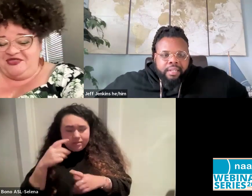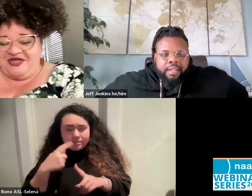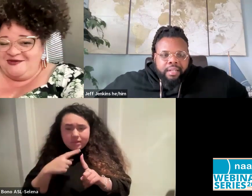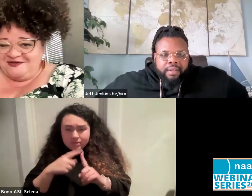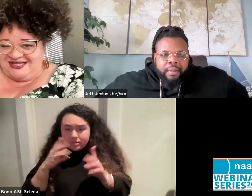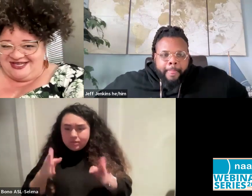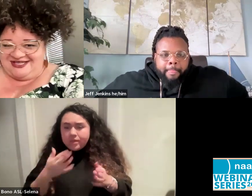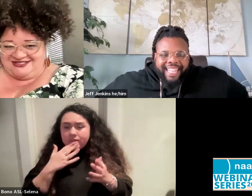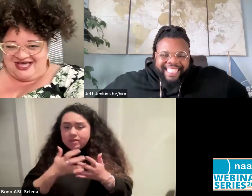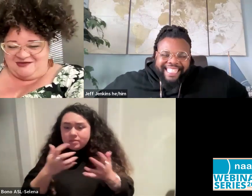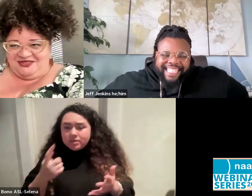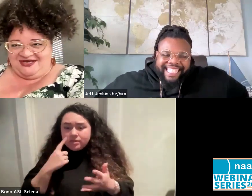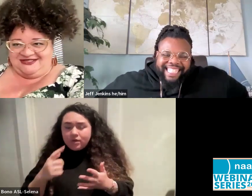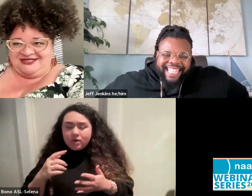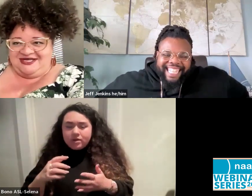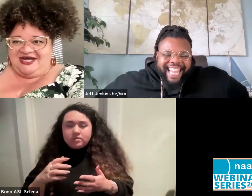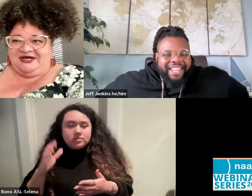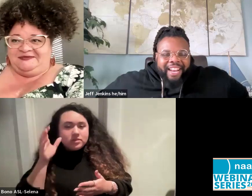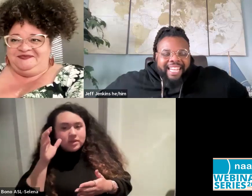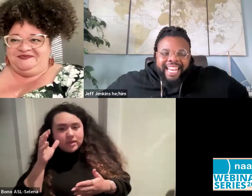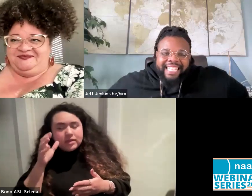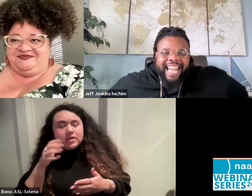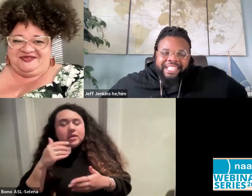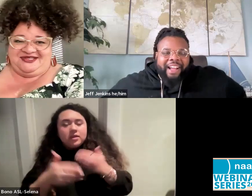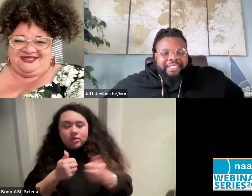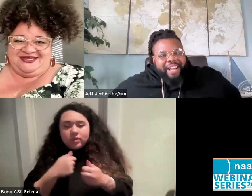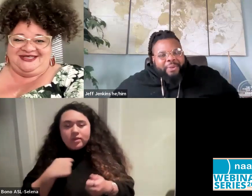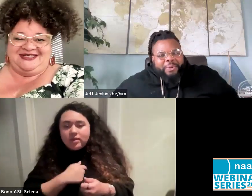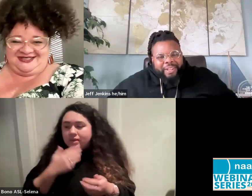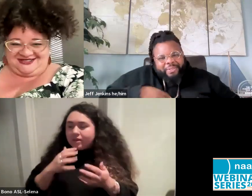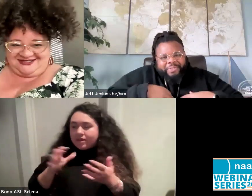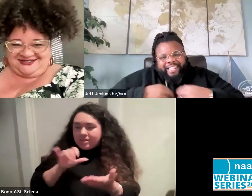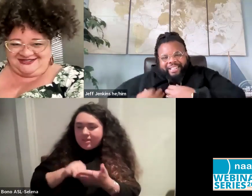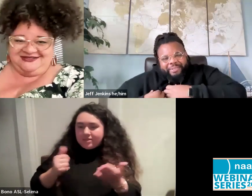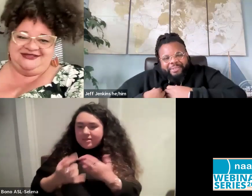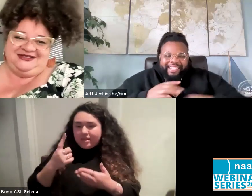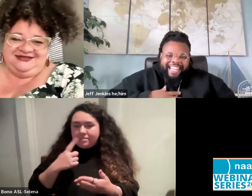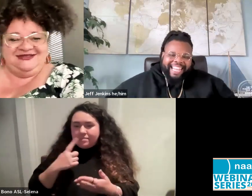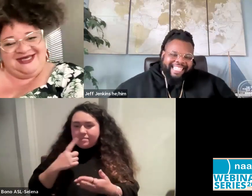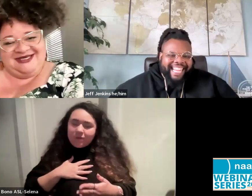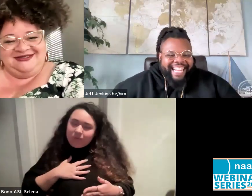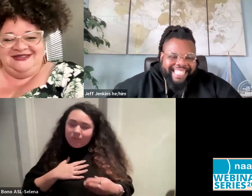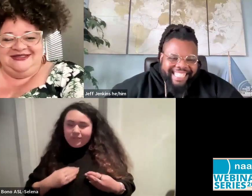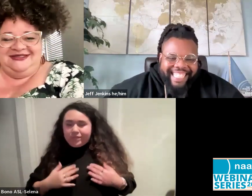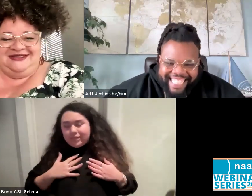So thank you for leaning into that with us. Thank you. I did it today, too. I was like, Ooh.